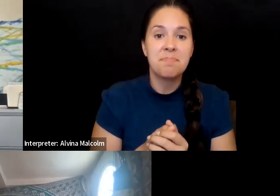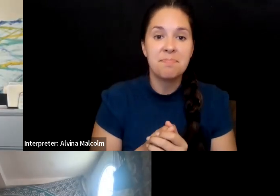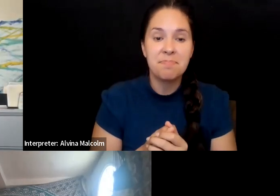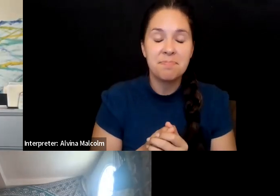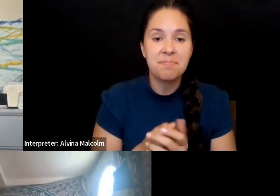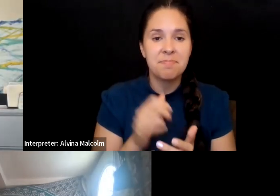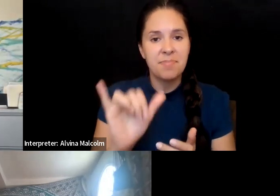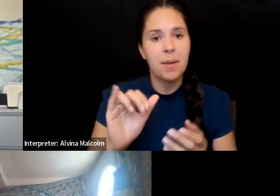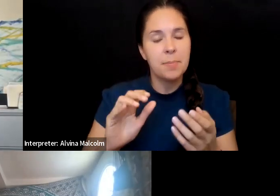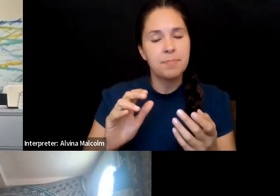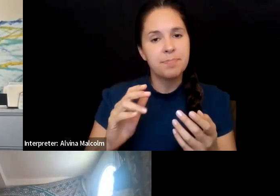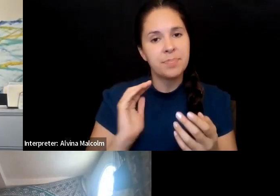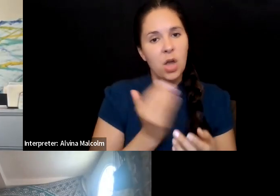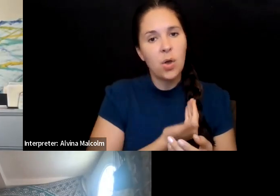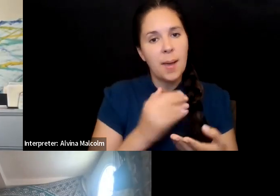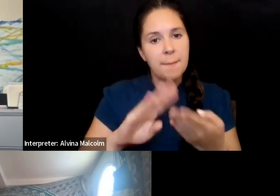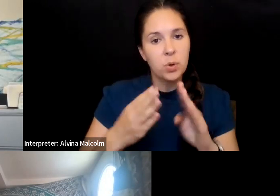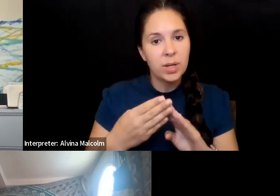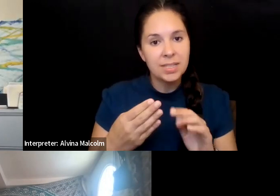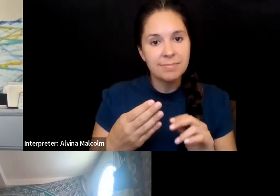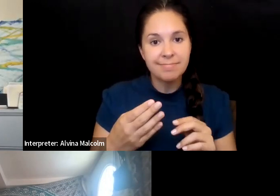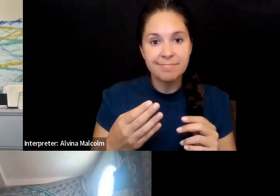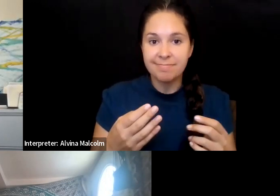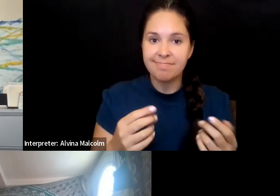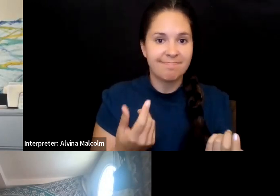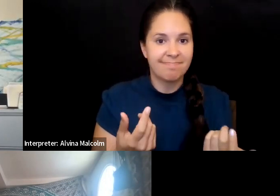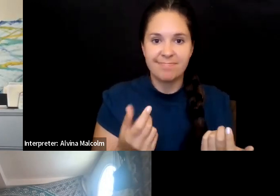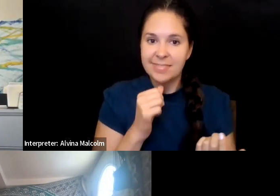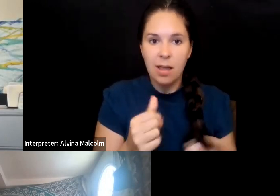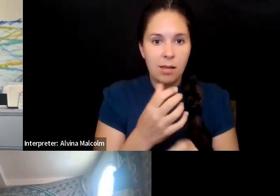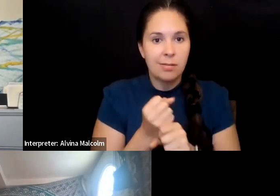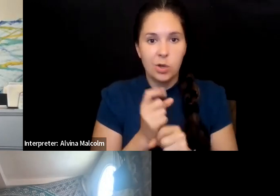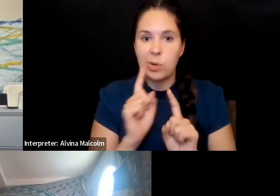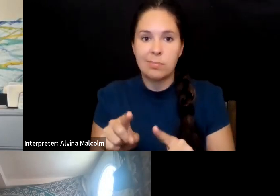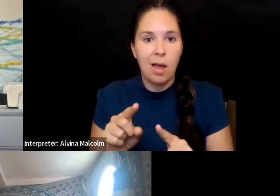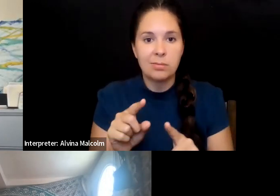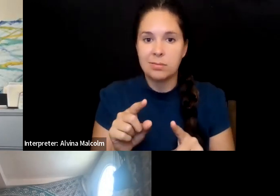COVID, perhaps, early in 2020 when we